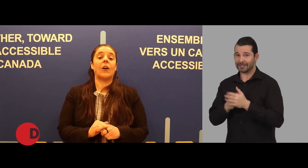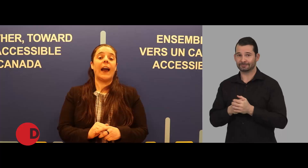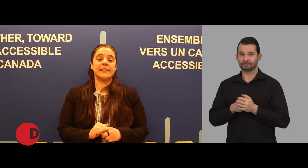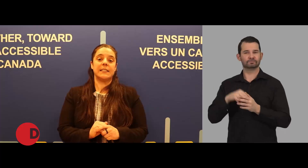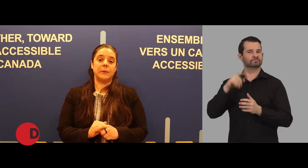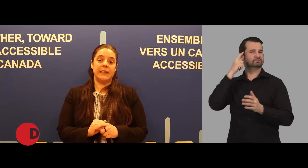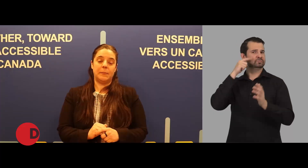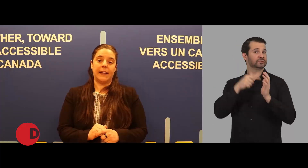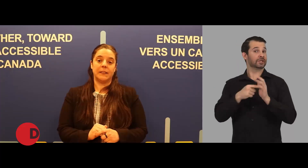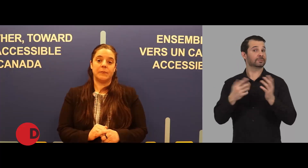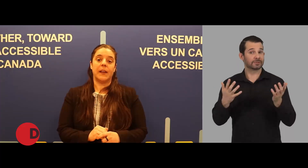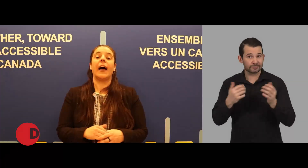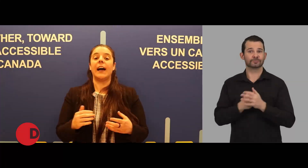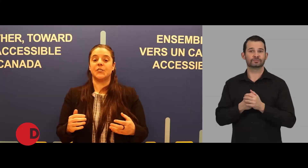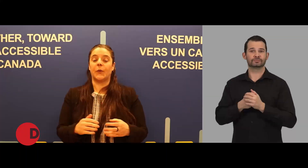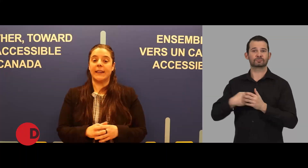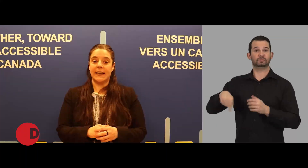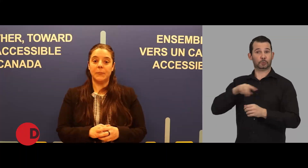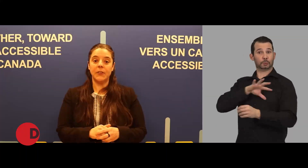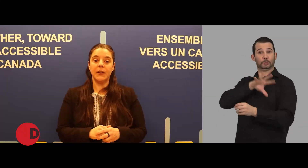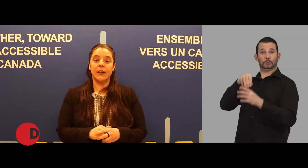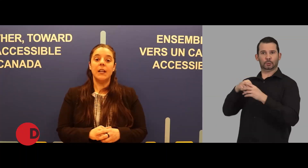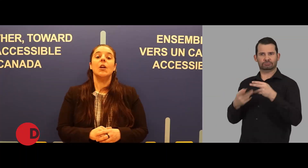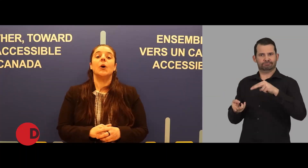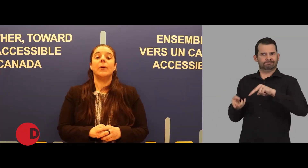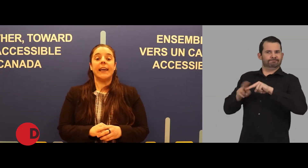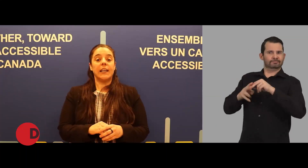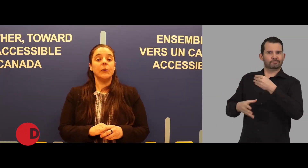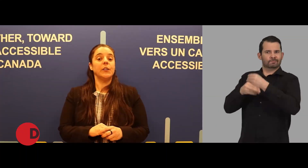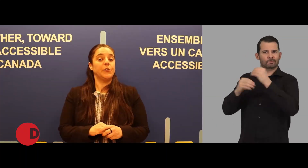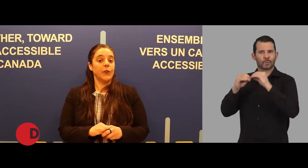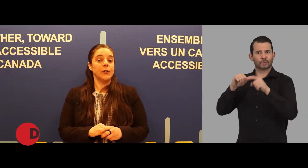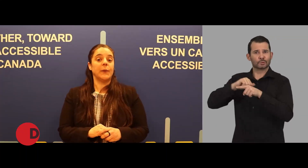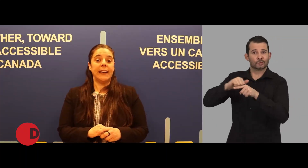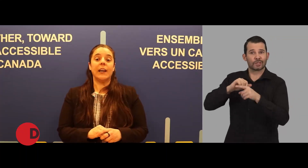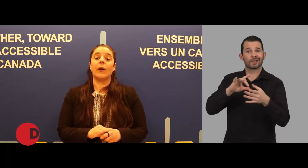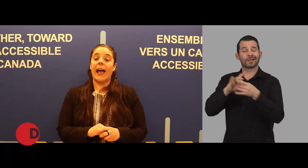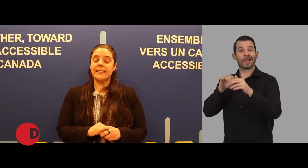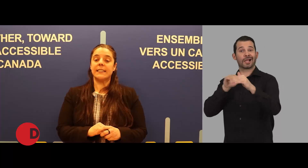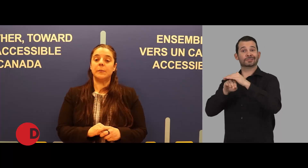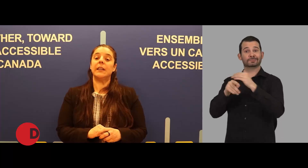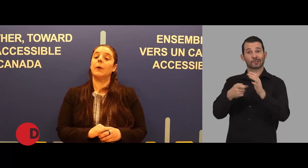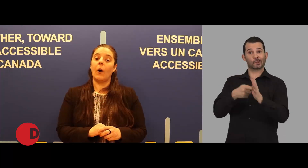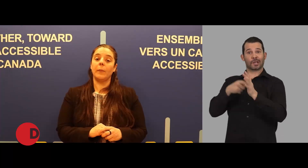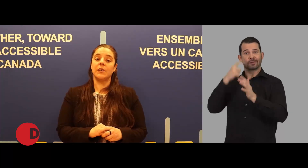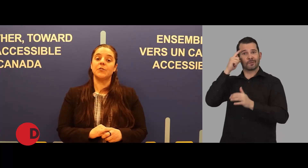For example, we included further training on accessibility requirements for